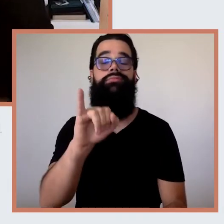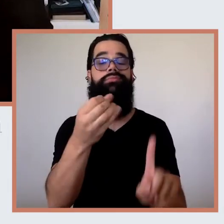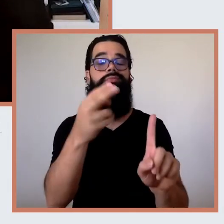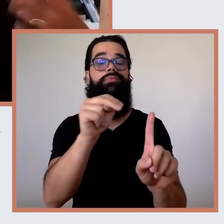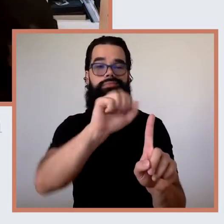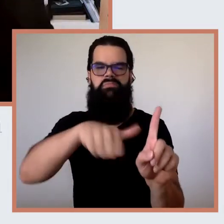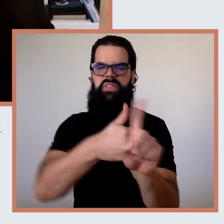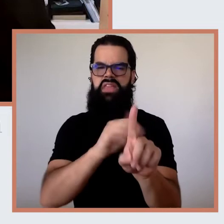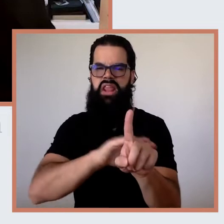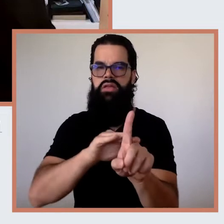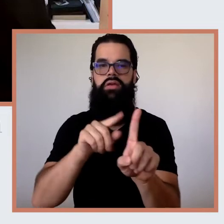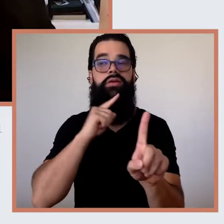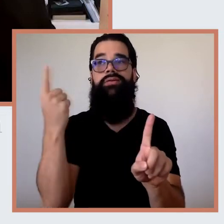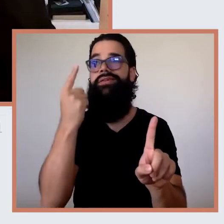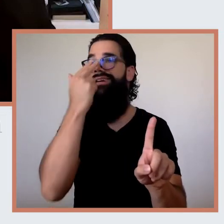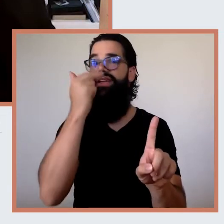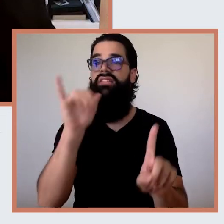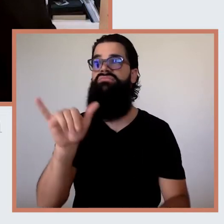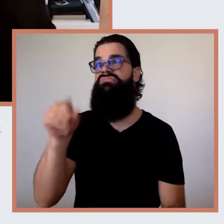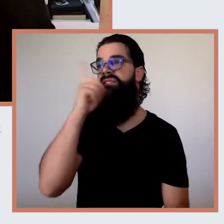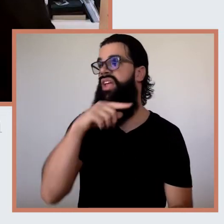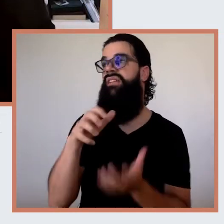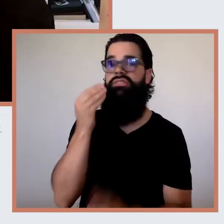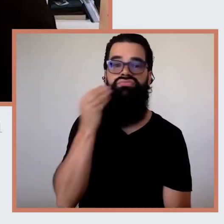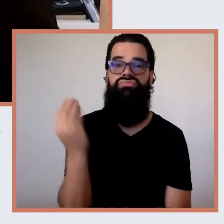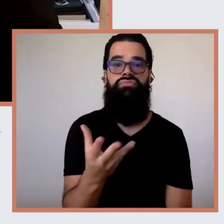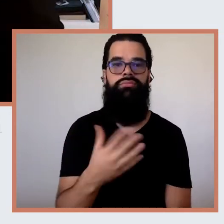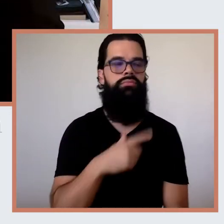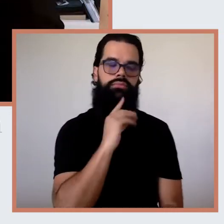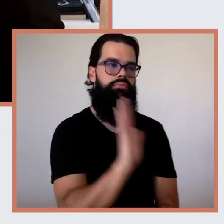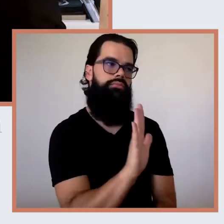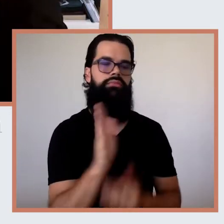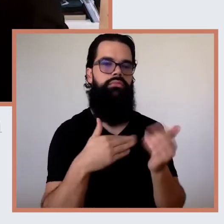I'd say, "John, you've got to pull that back. That sounds fake," and he'd said, he'd say to me, "That's what the audience did,